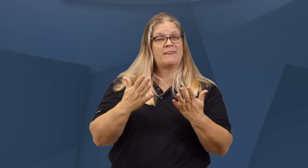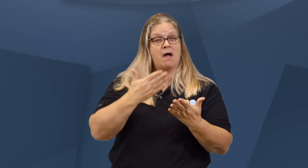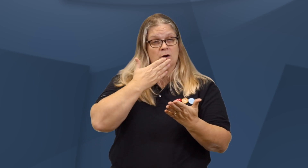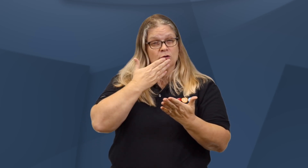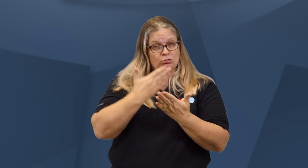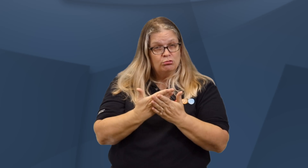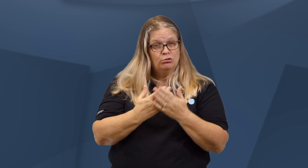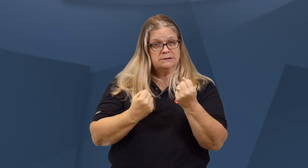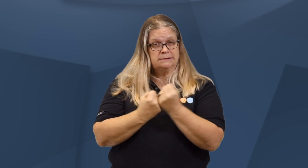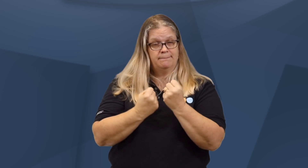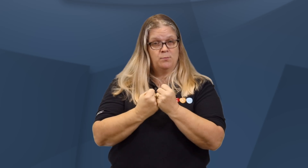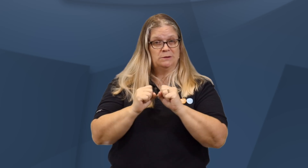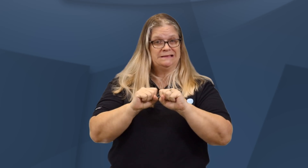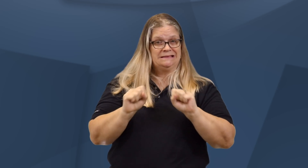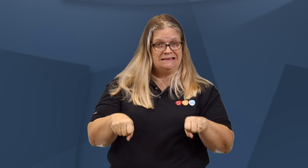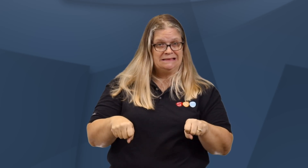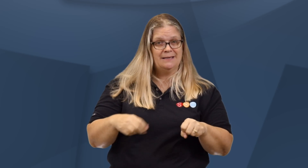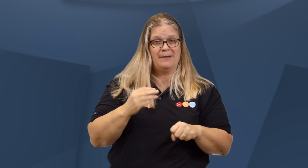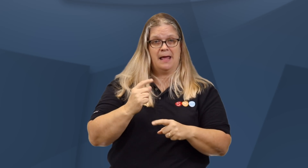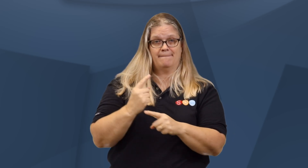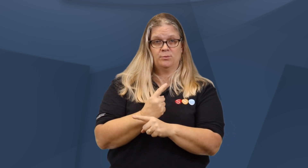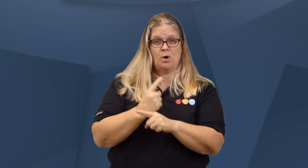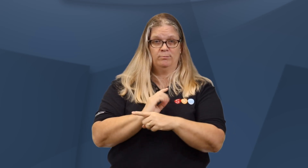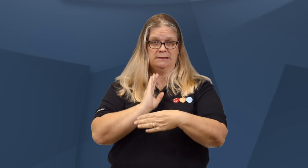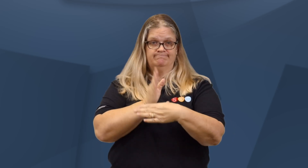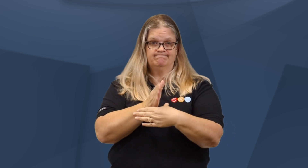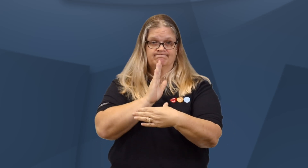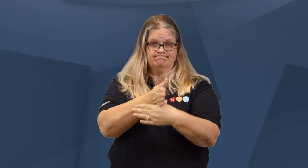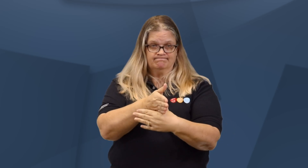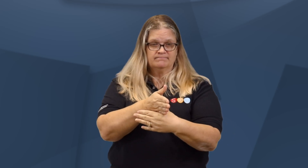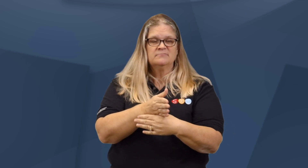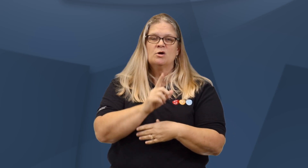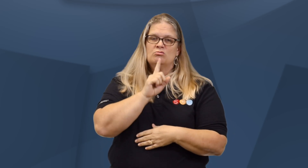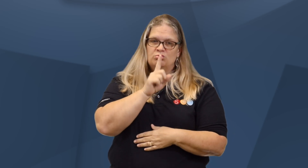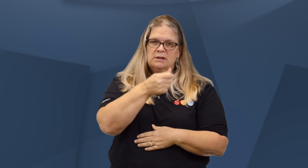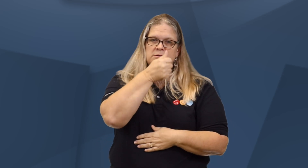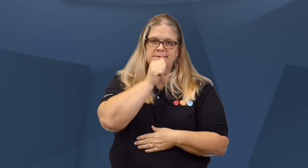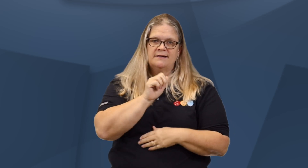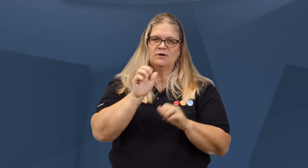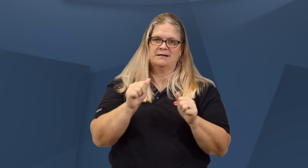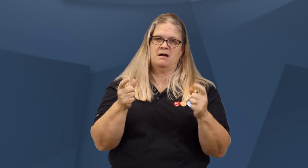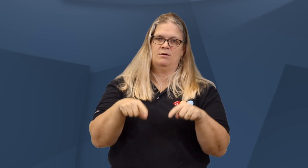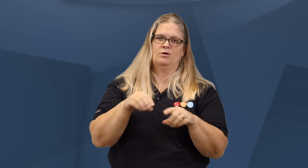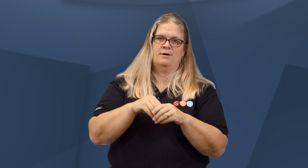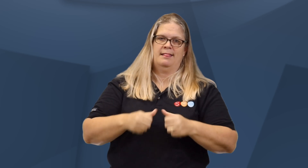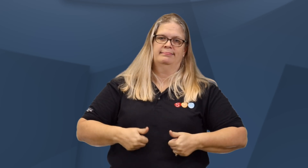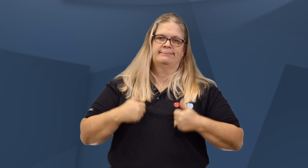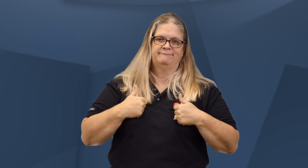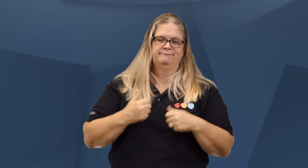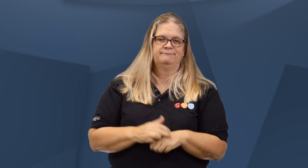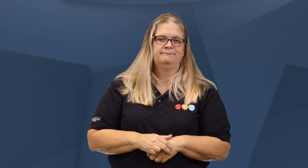Without a good support system and appropriate interventions, real suffering can occur in life.